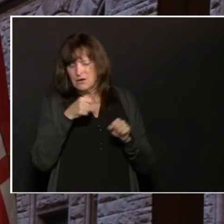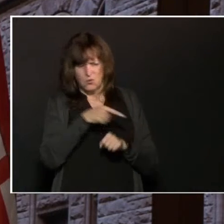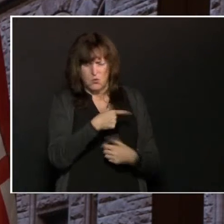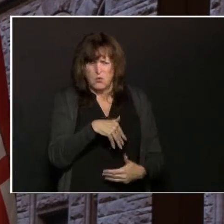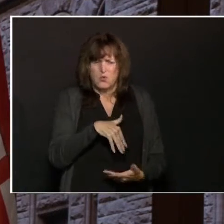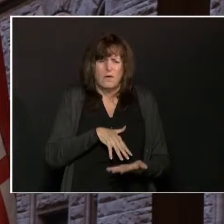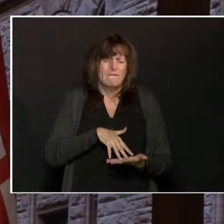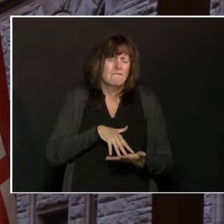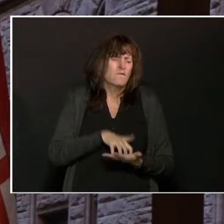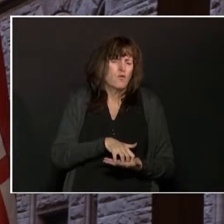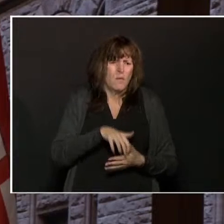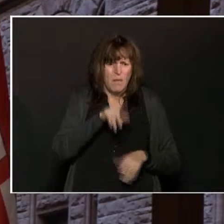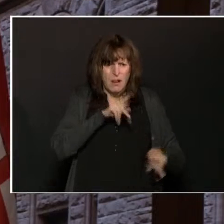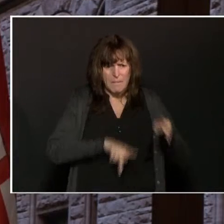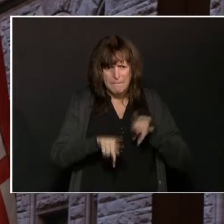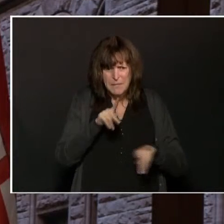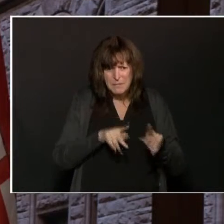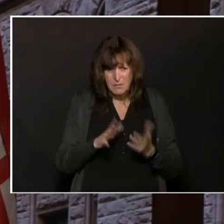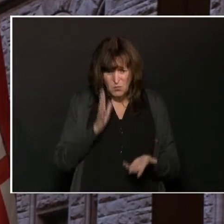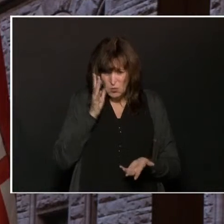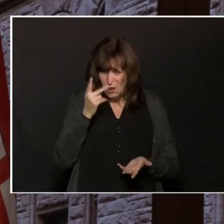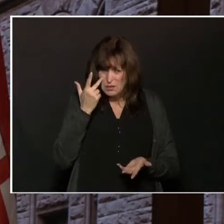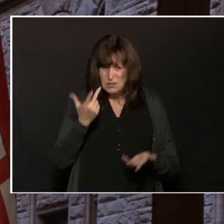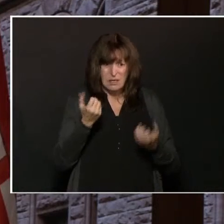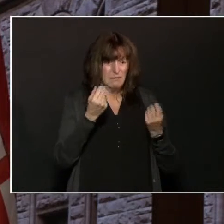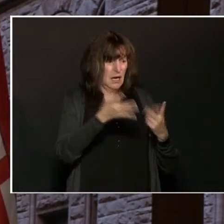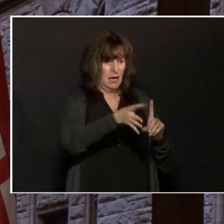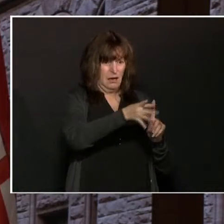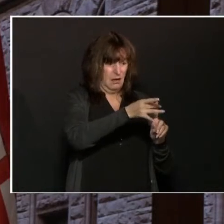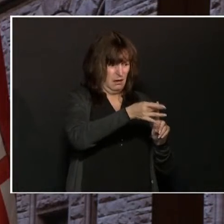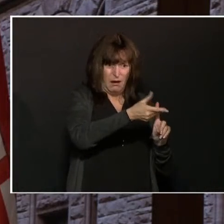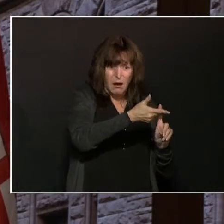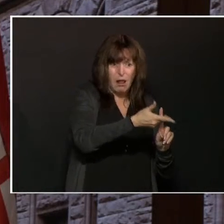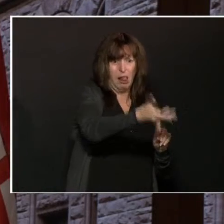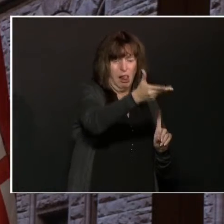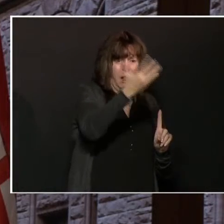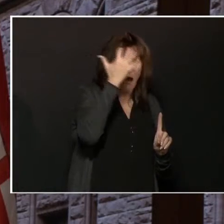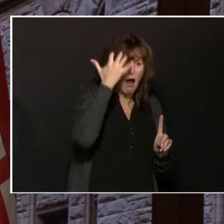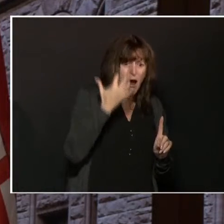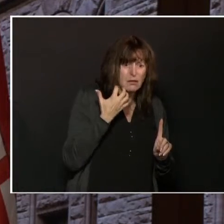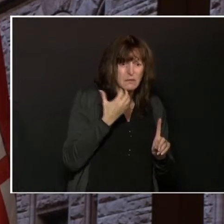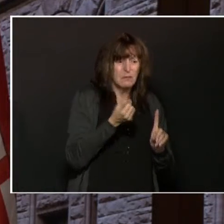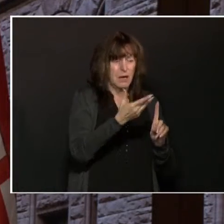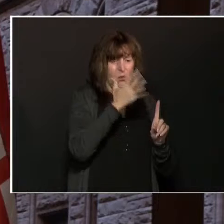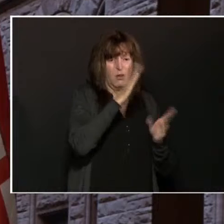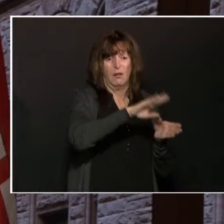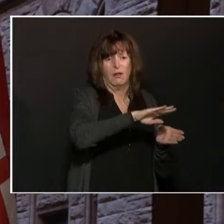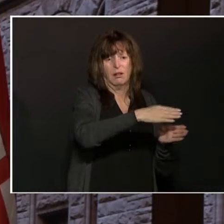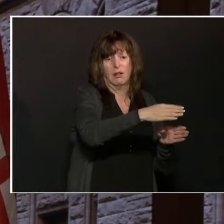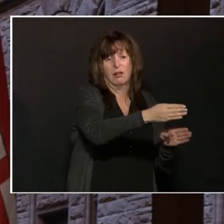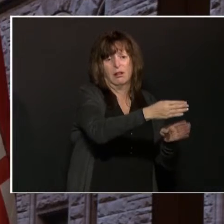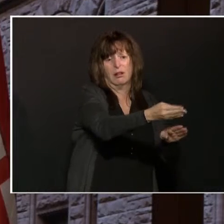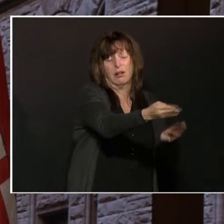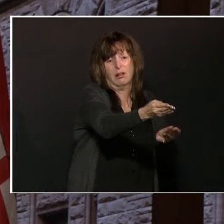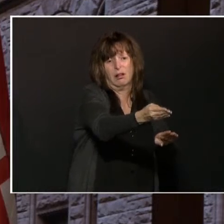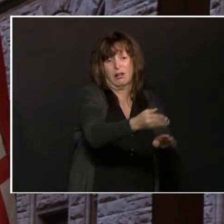FOUR BEDROOMS IN CROWDING BUT THERE ARE STILL ABOUT THERE ARE STILL ABOUT 3,500 RESIDENCE IN THREE TO FOUR BEDROOMS THIS GIRL